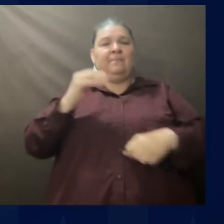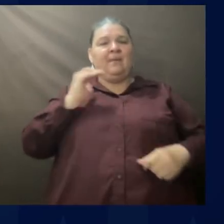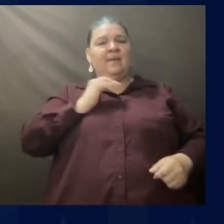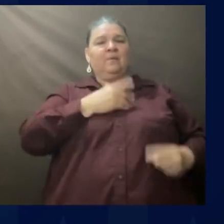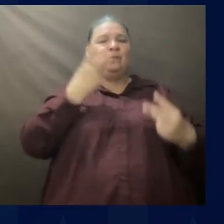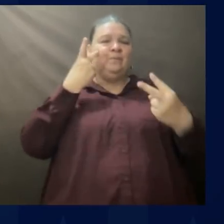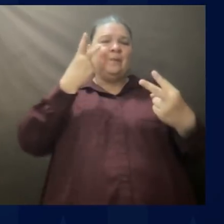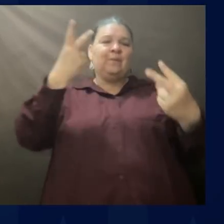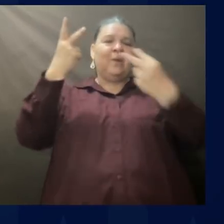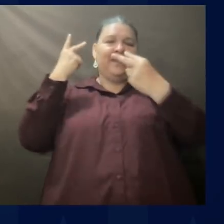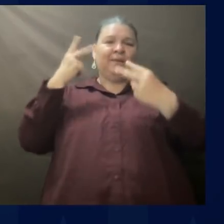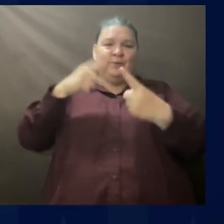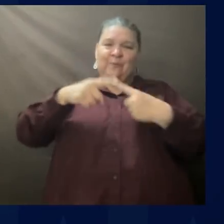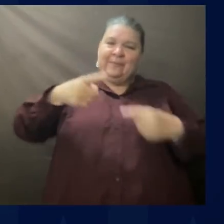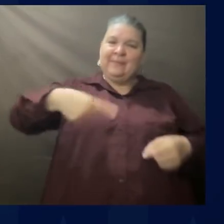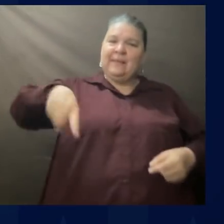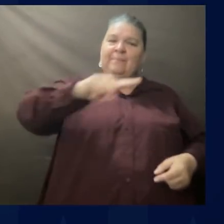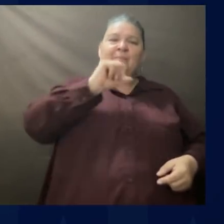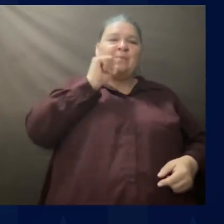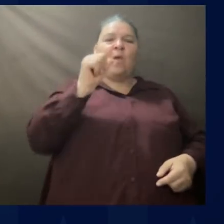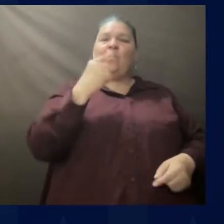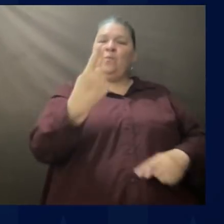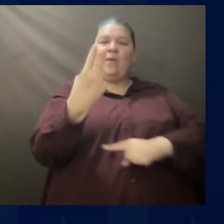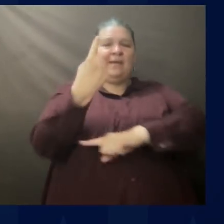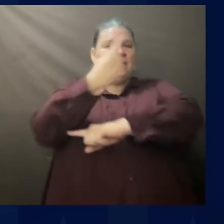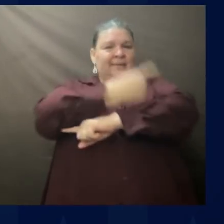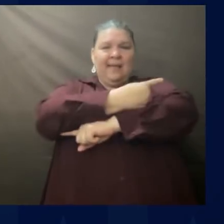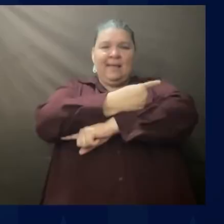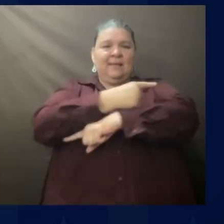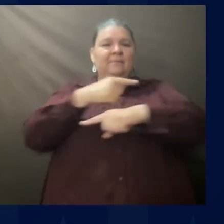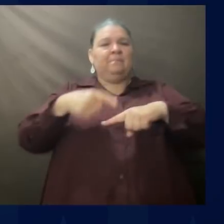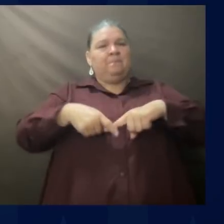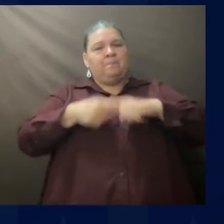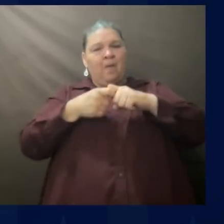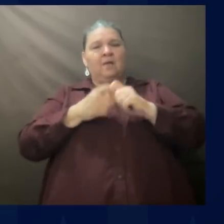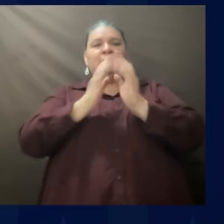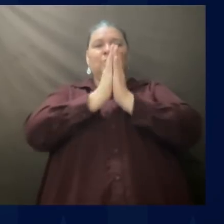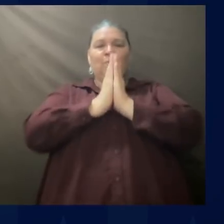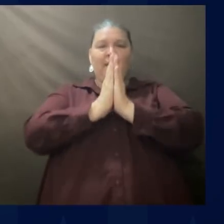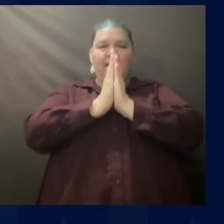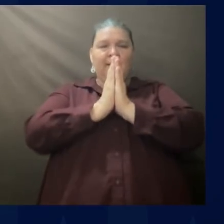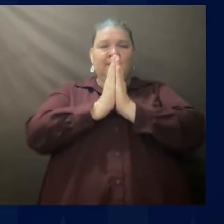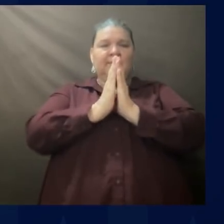when we pause and pray, it must be a daily commitment to act, to come together,